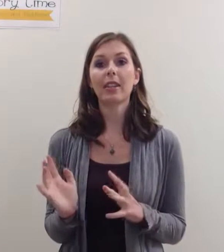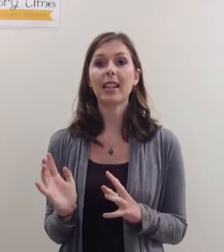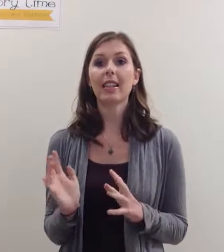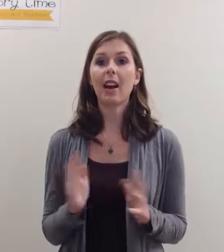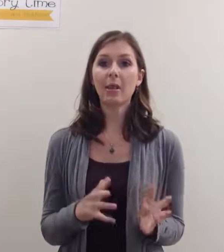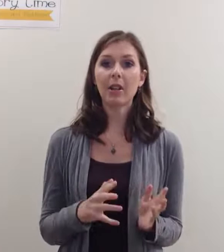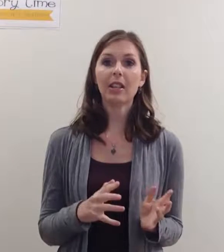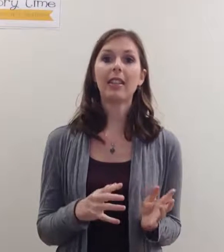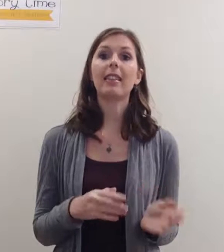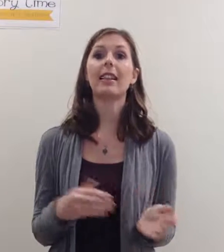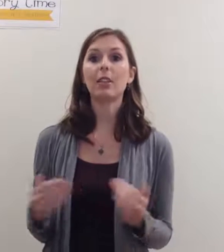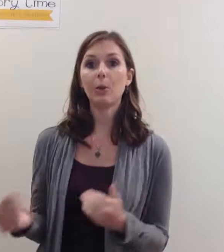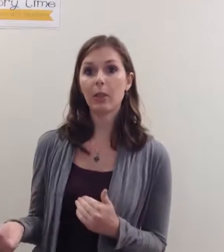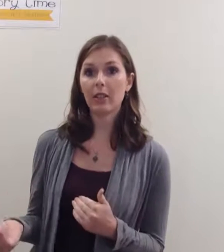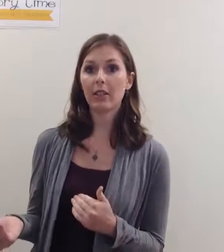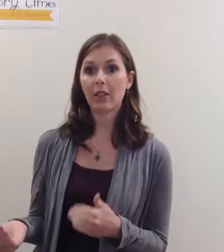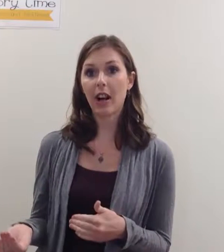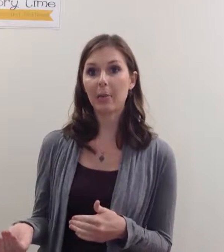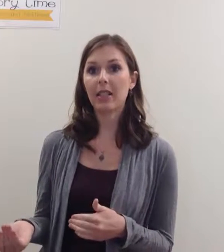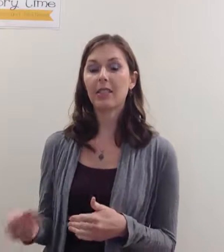to sign the object and then you will describe it.